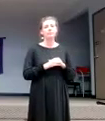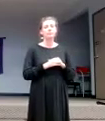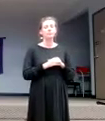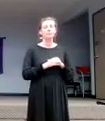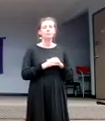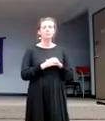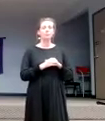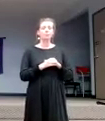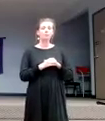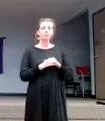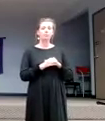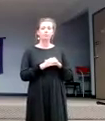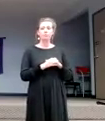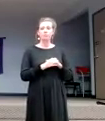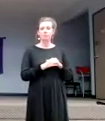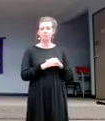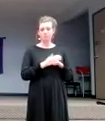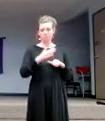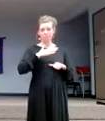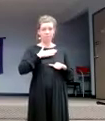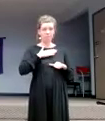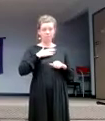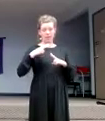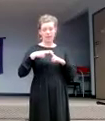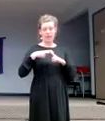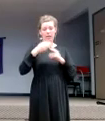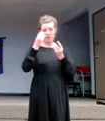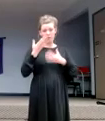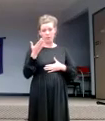For outreach for all of us there's my information, there is a project manager for the outreach